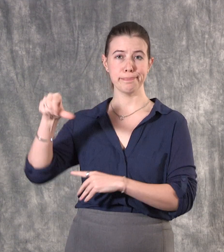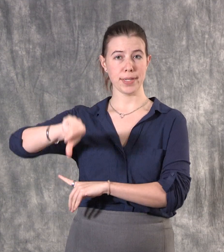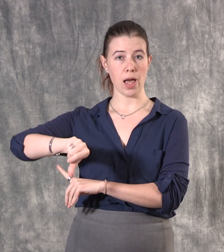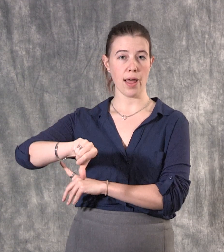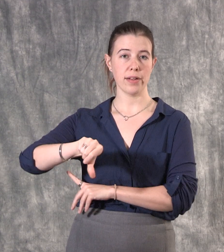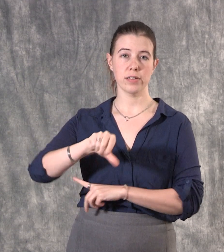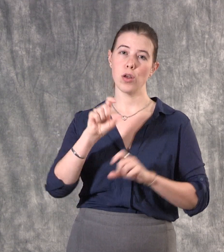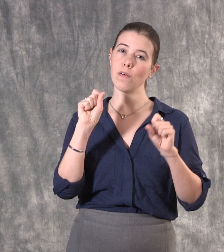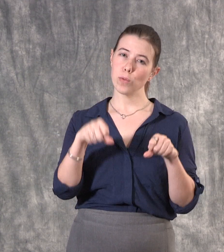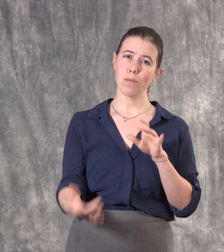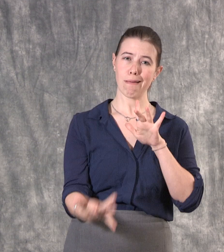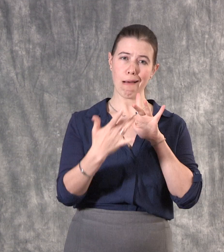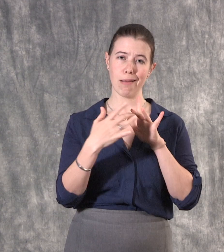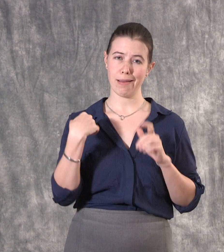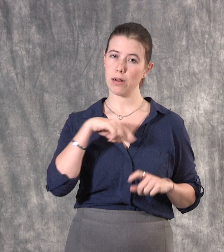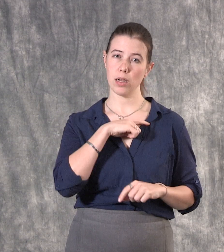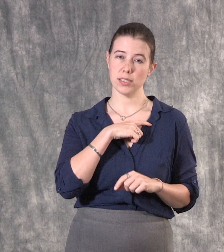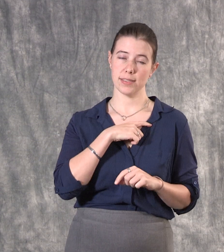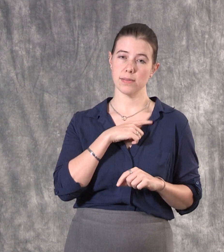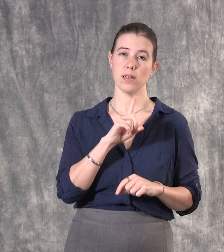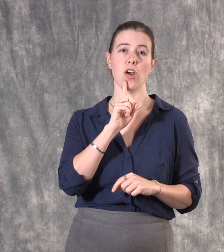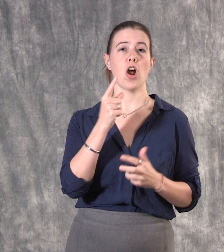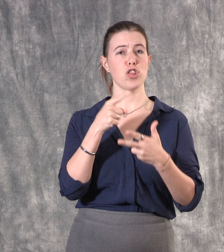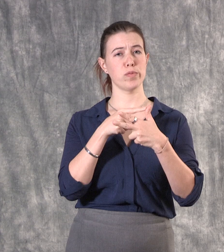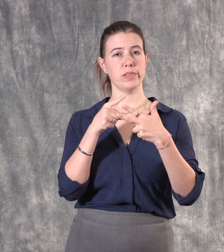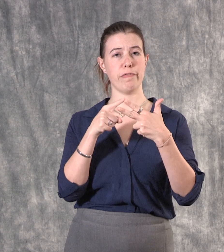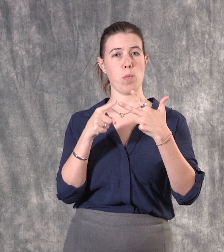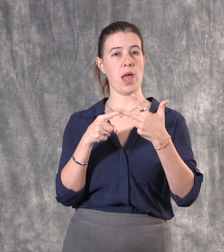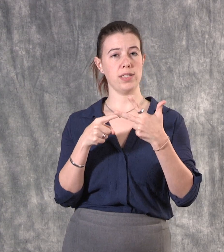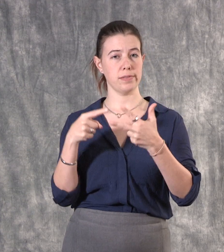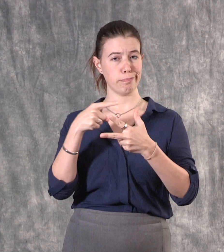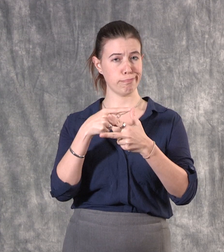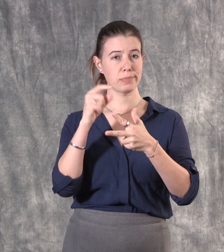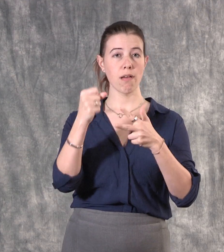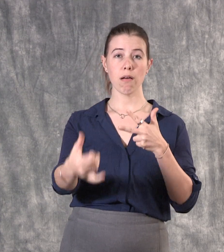that has been denied, you can contact us. There are three different ways you